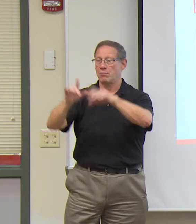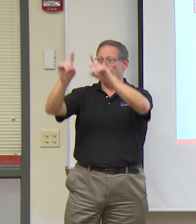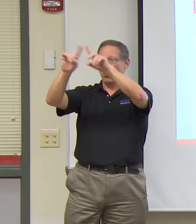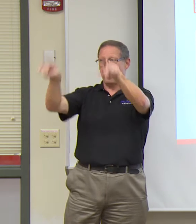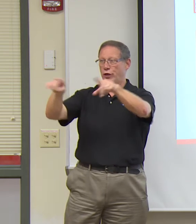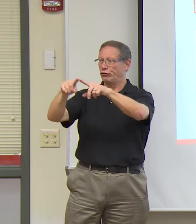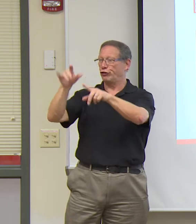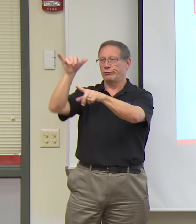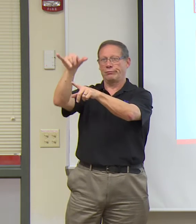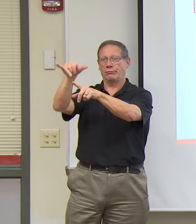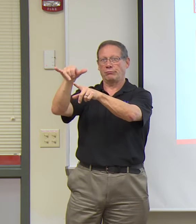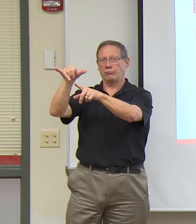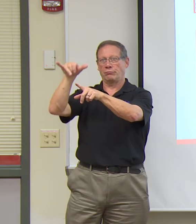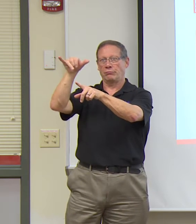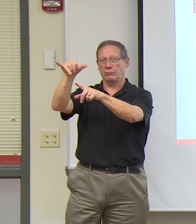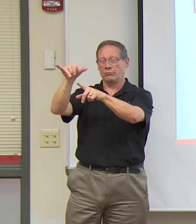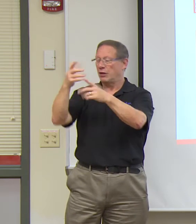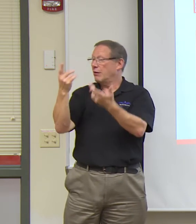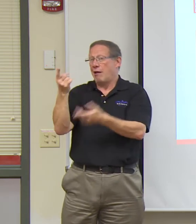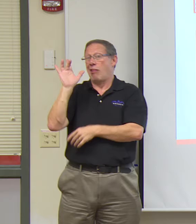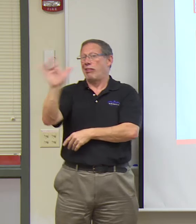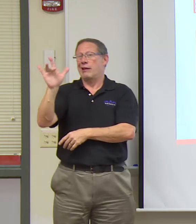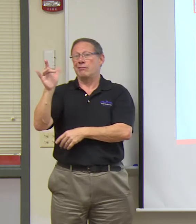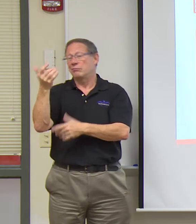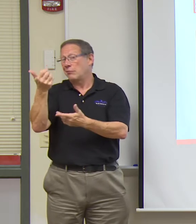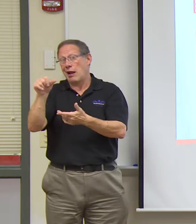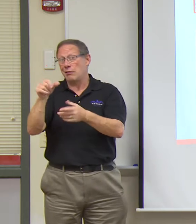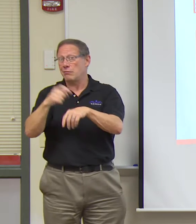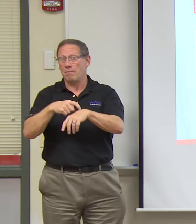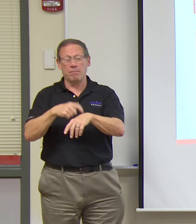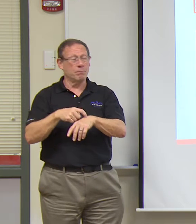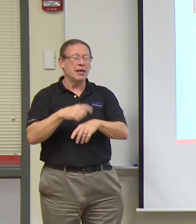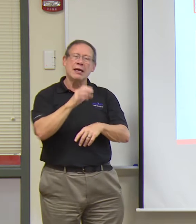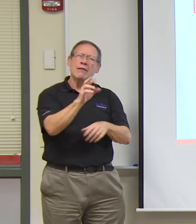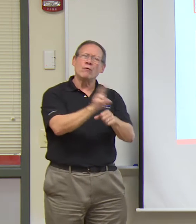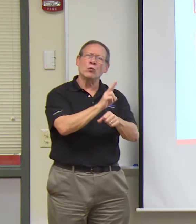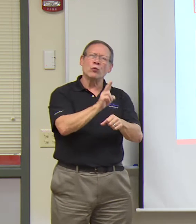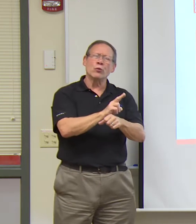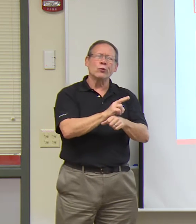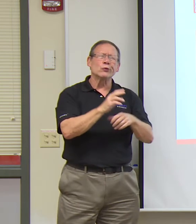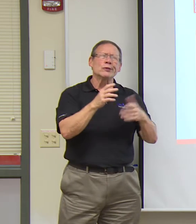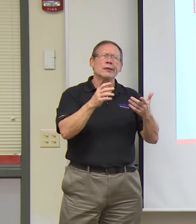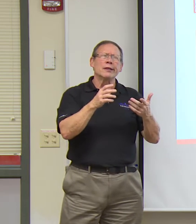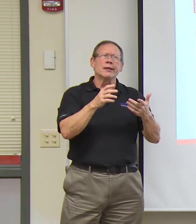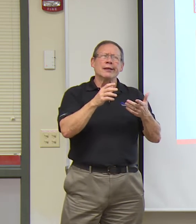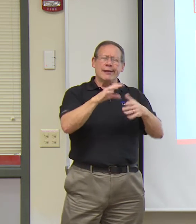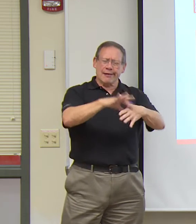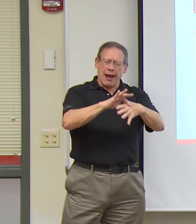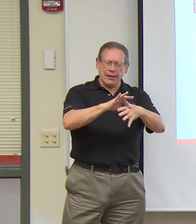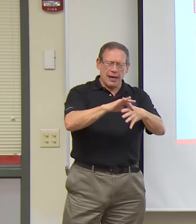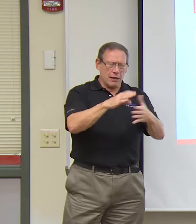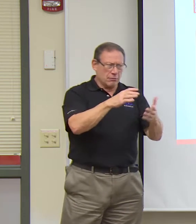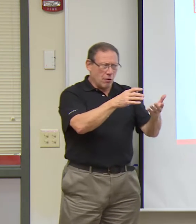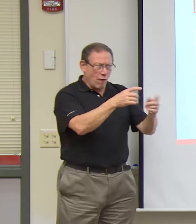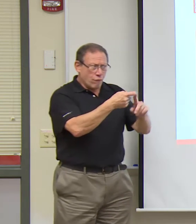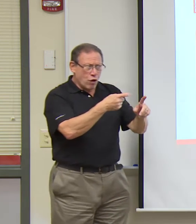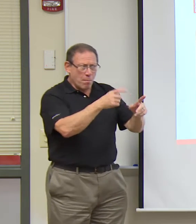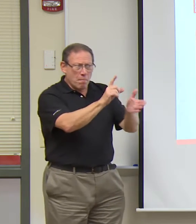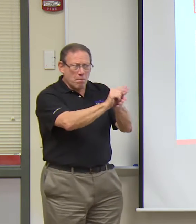If you're using some vendor-supplied content from--publisher-supplied content,